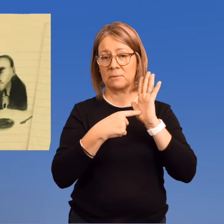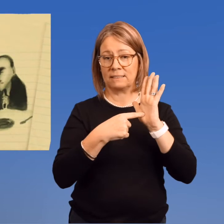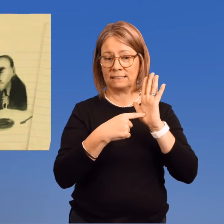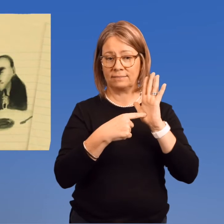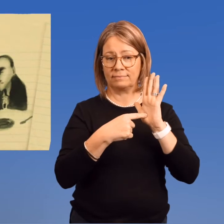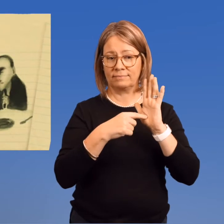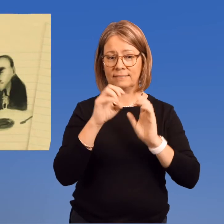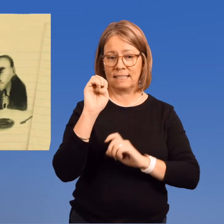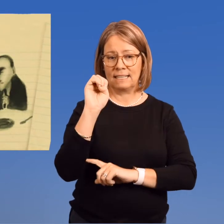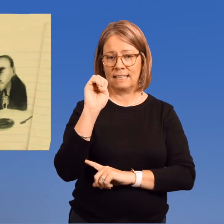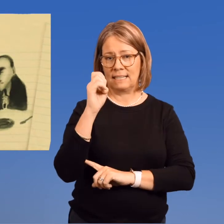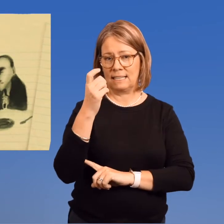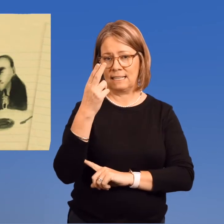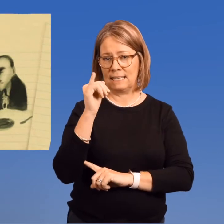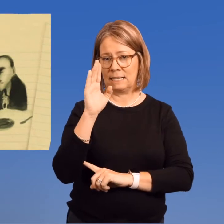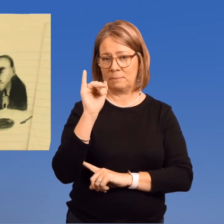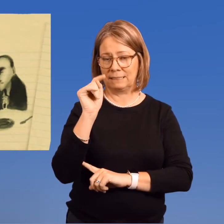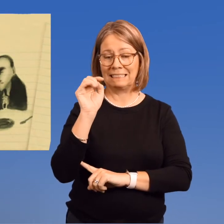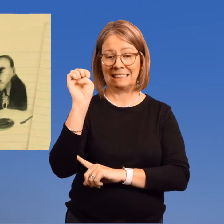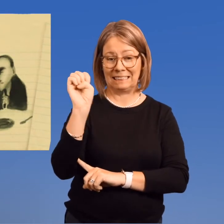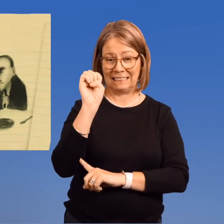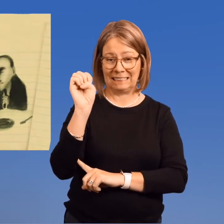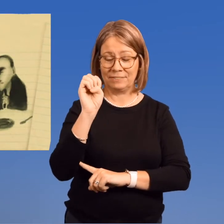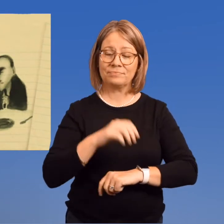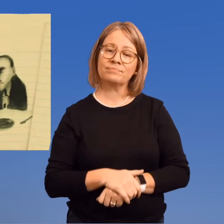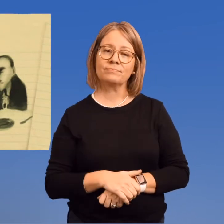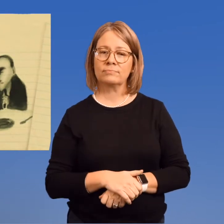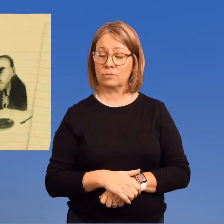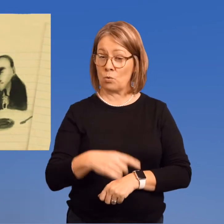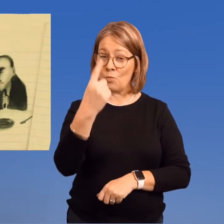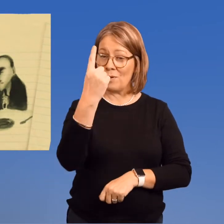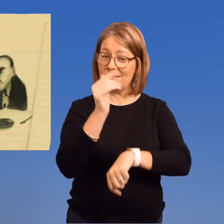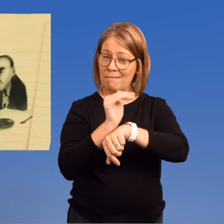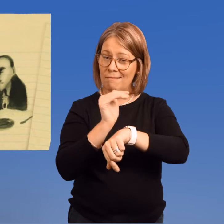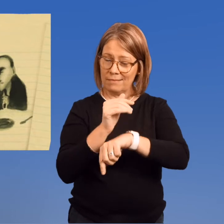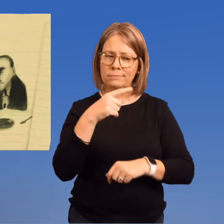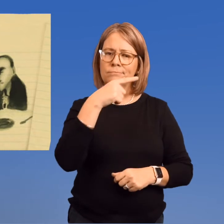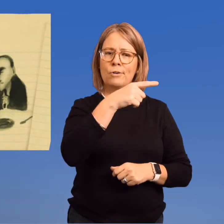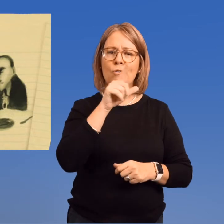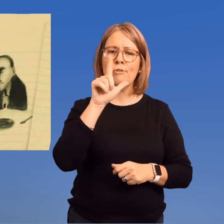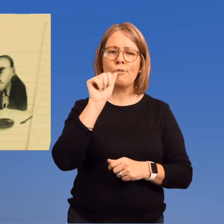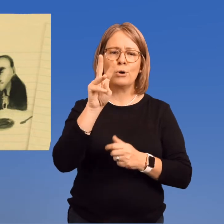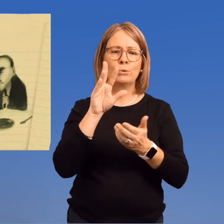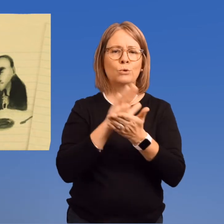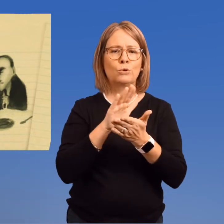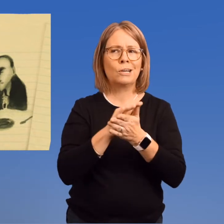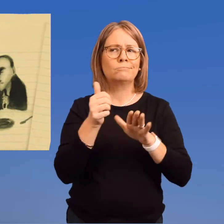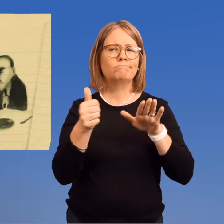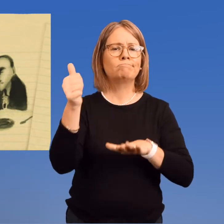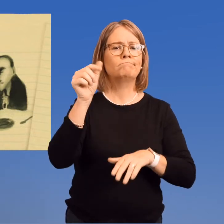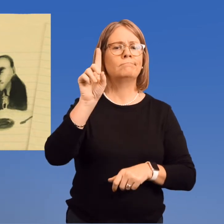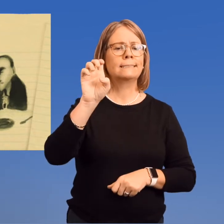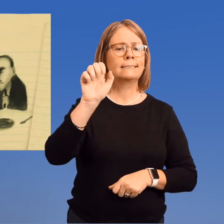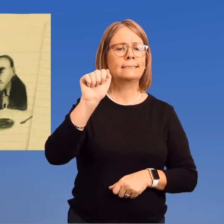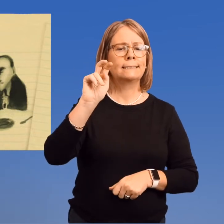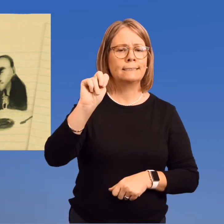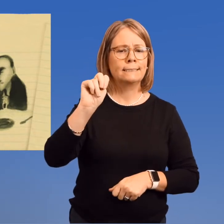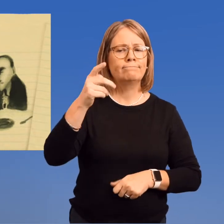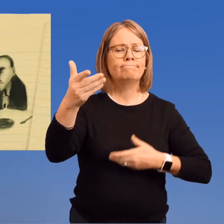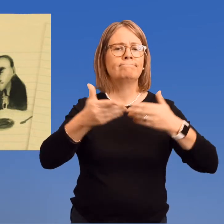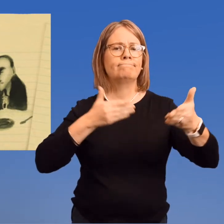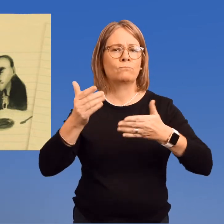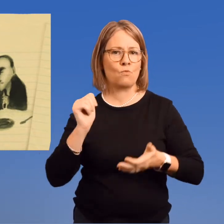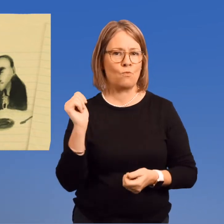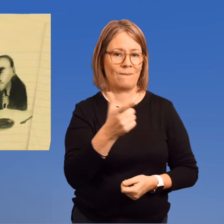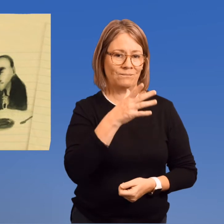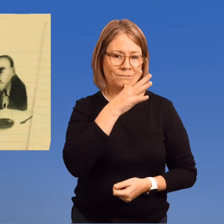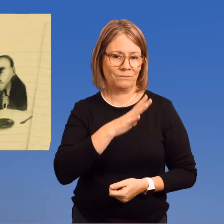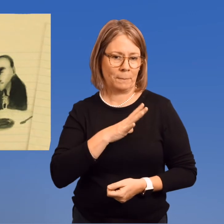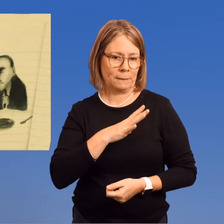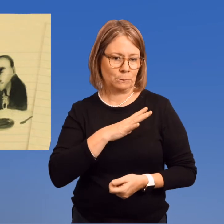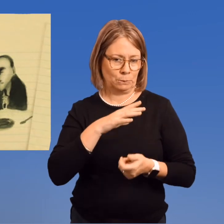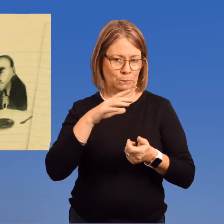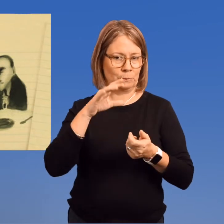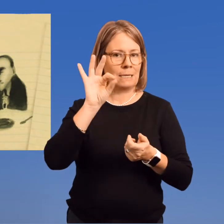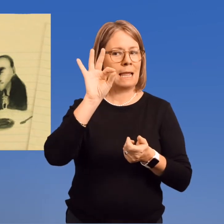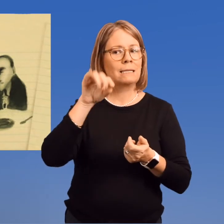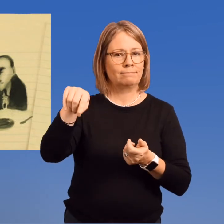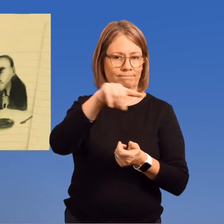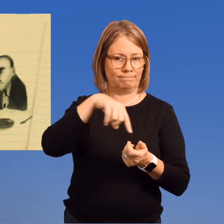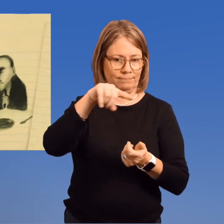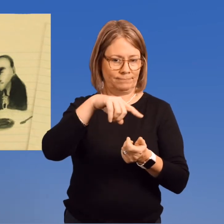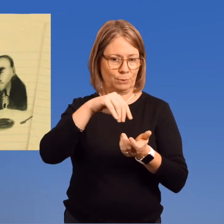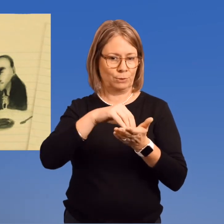Exhibit E, one night, the law school Dean invited all nine female students including Ruth